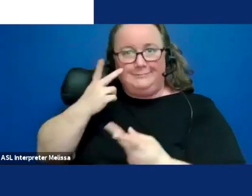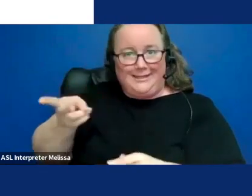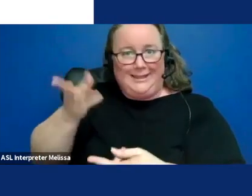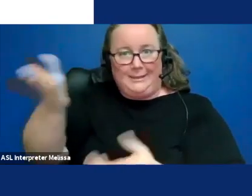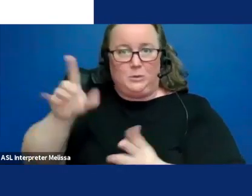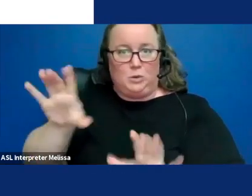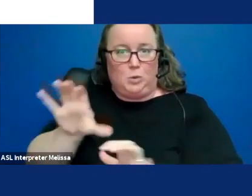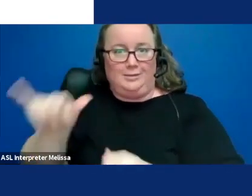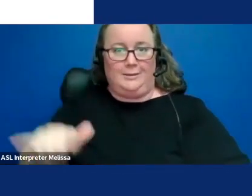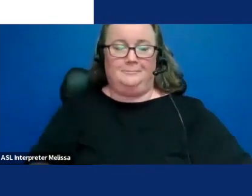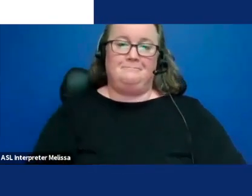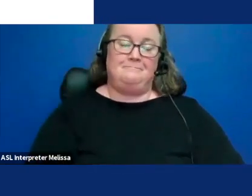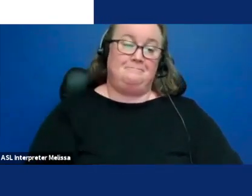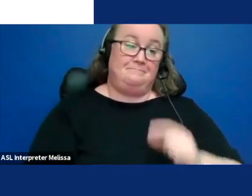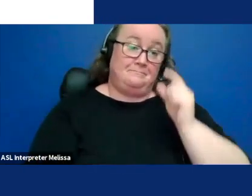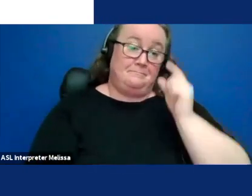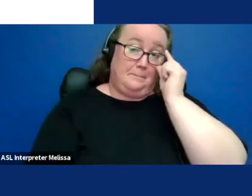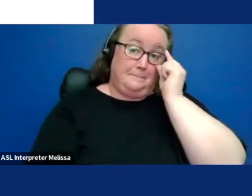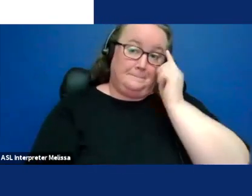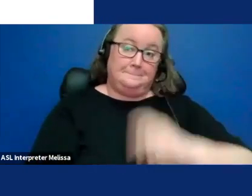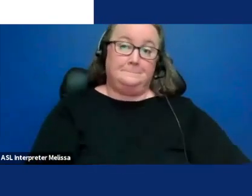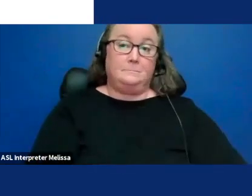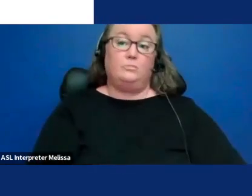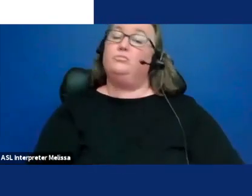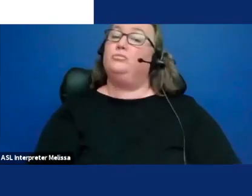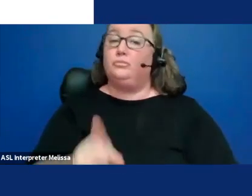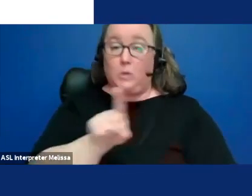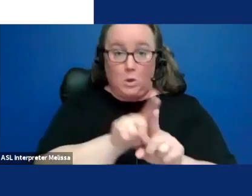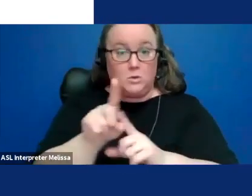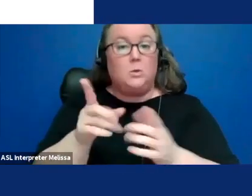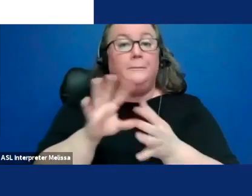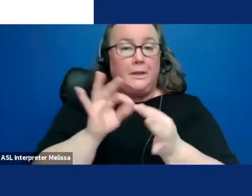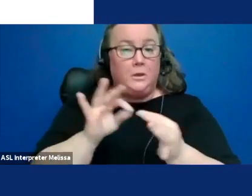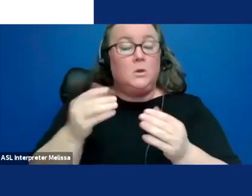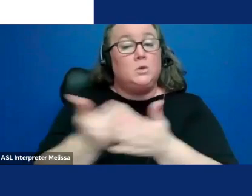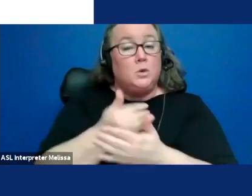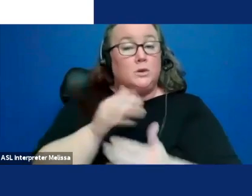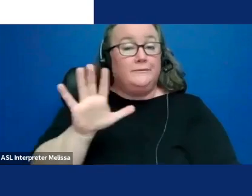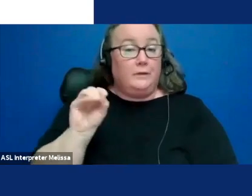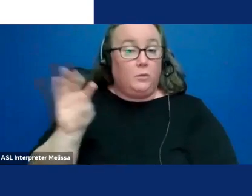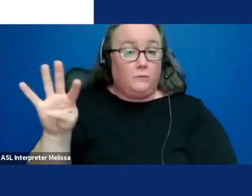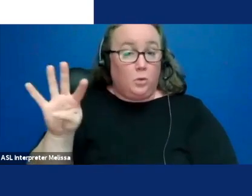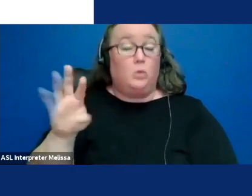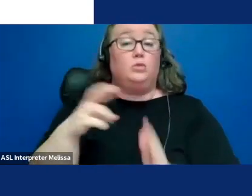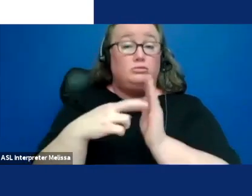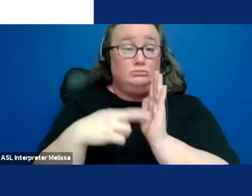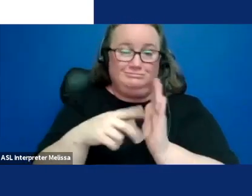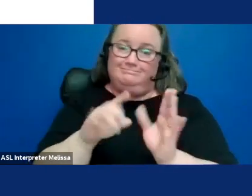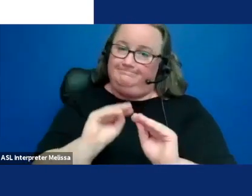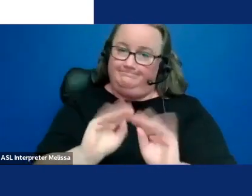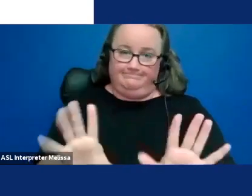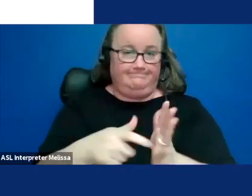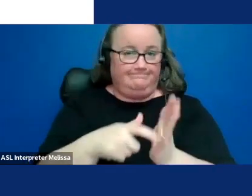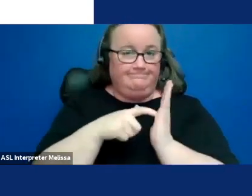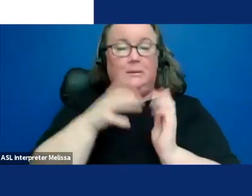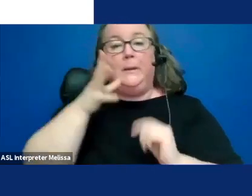I should also mention the new 504 regulations explicitly require parenting evaluations to be adaptive.